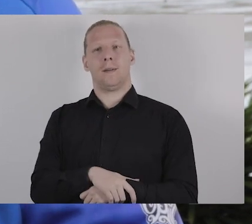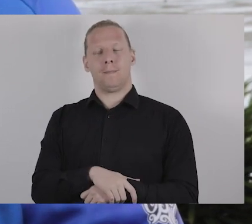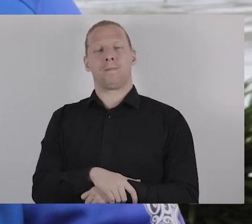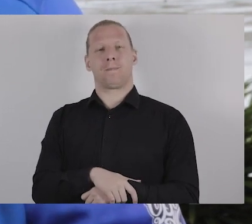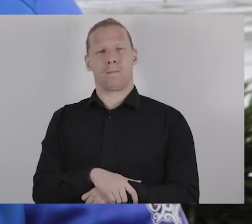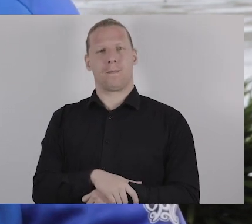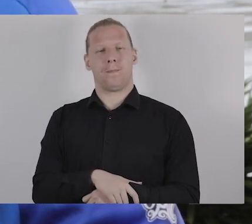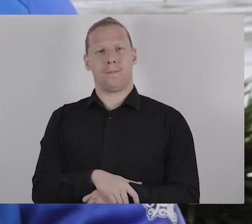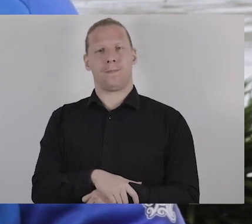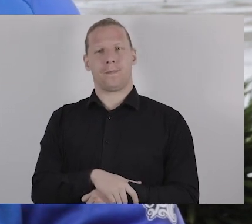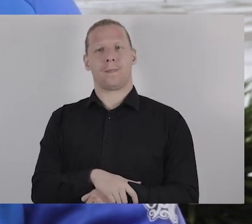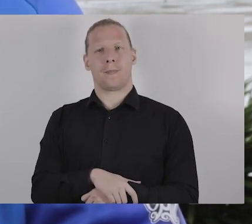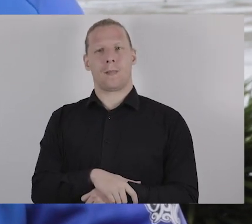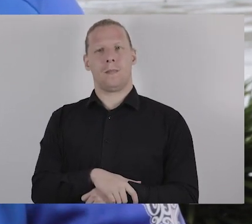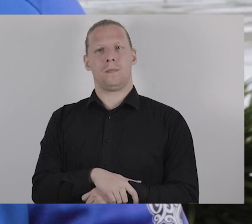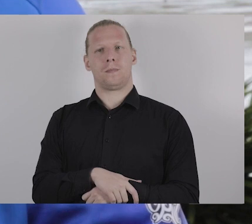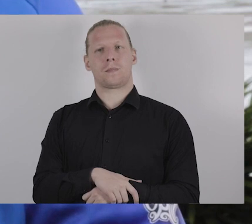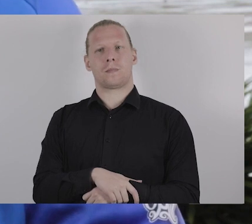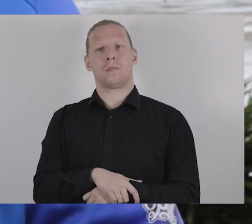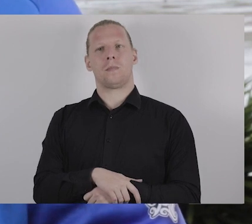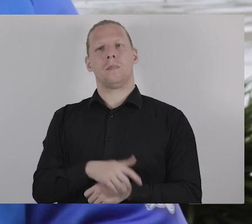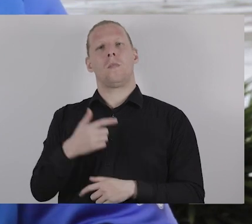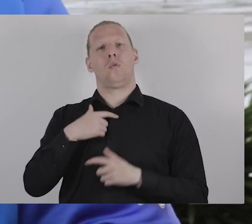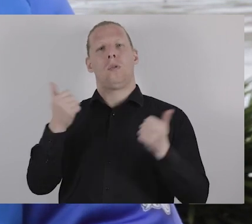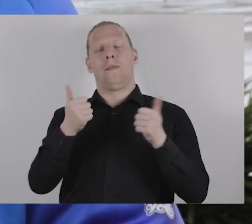We've travelled...